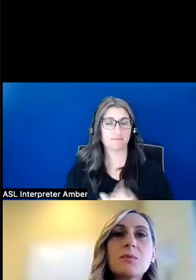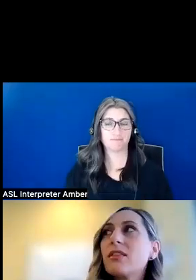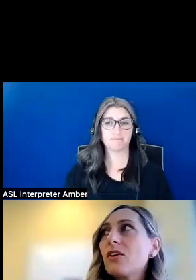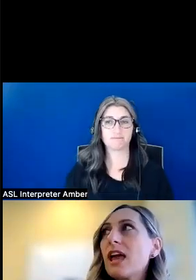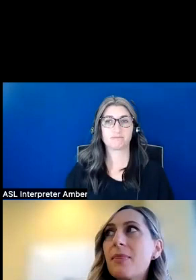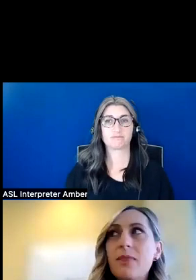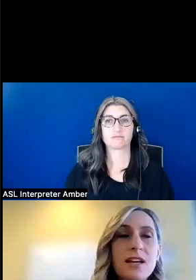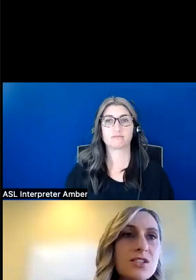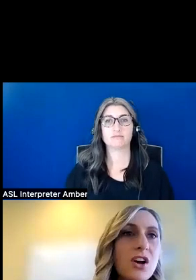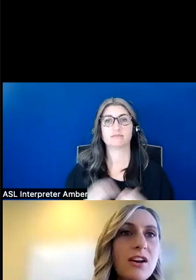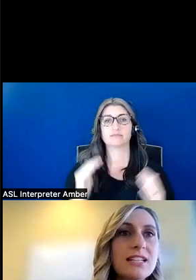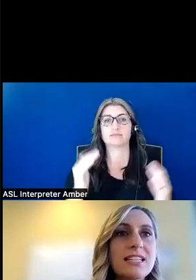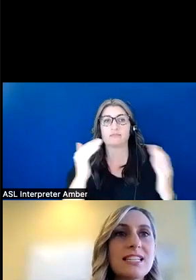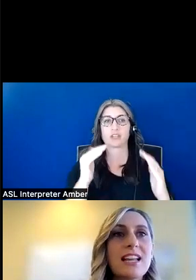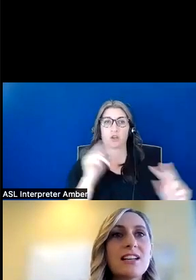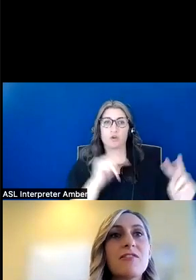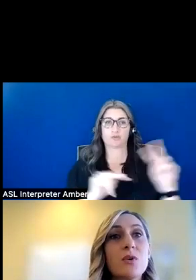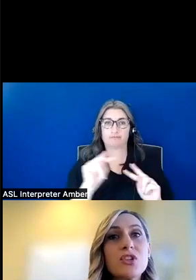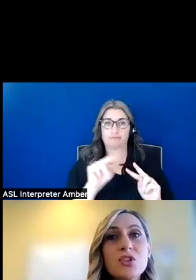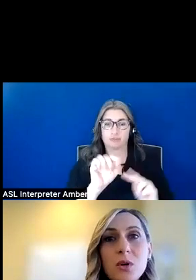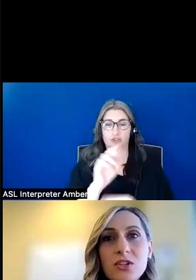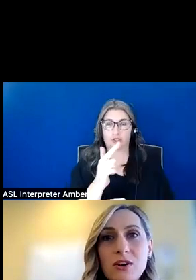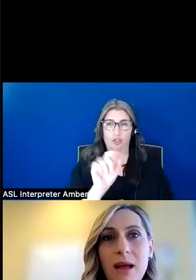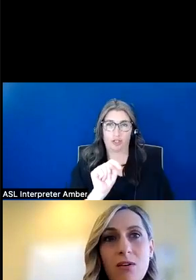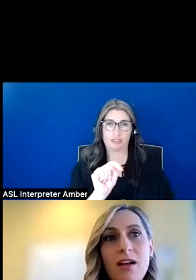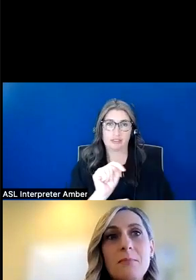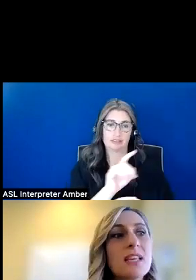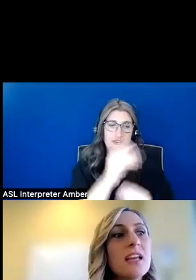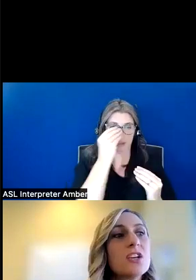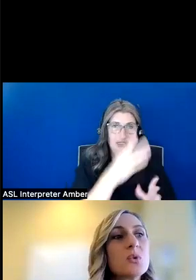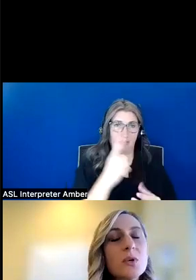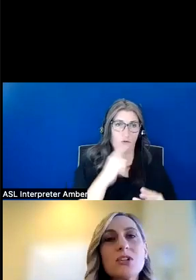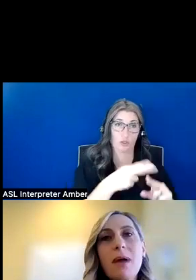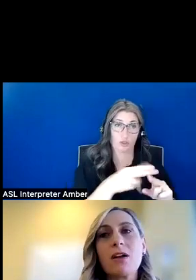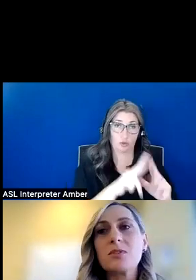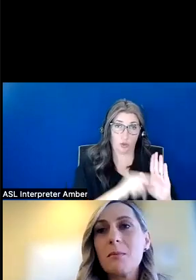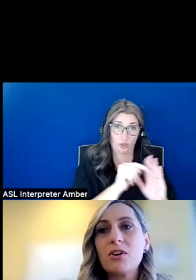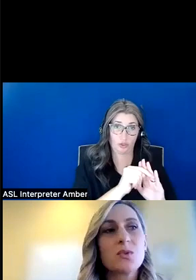As we look at the targets and data for short-term outcomes; short-term outcomes, remember, are